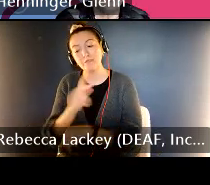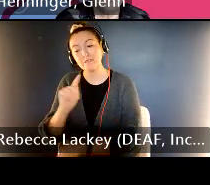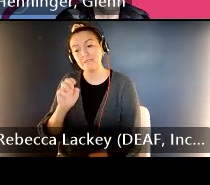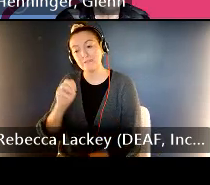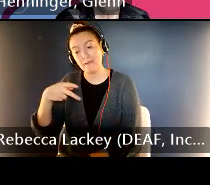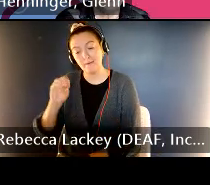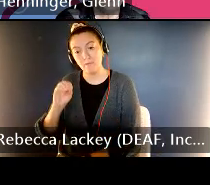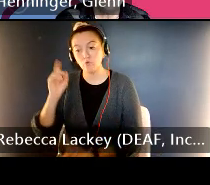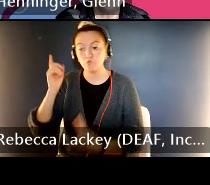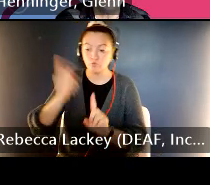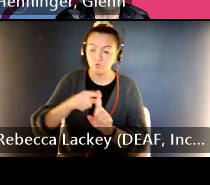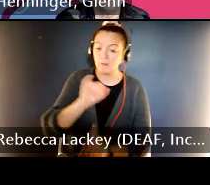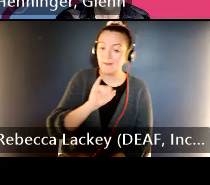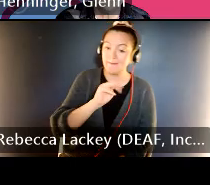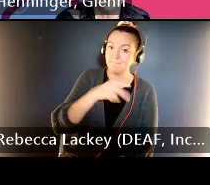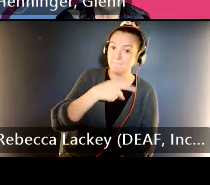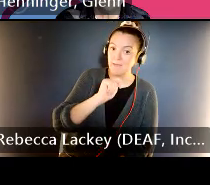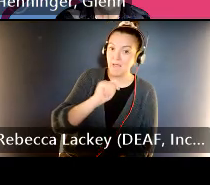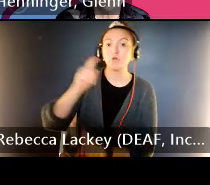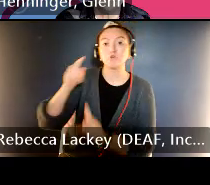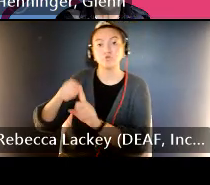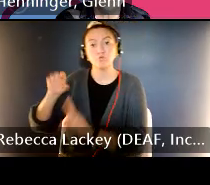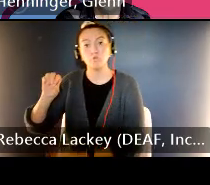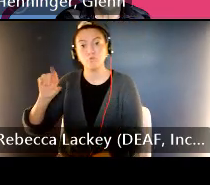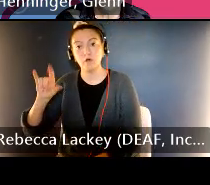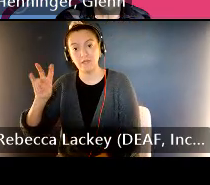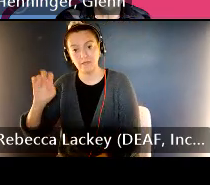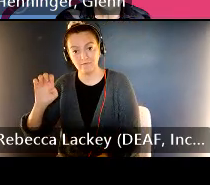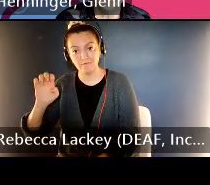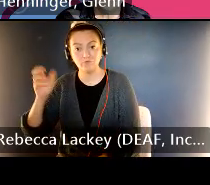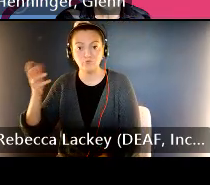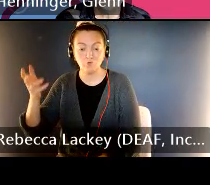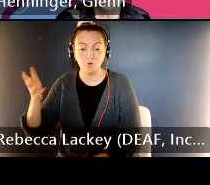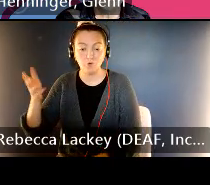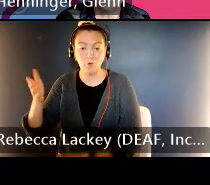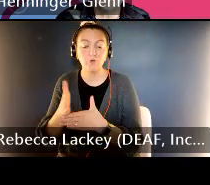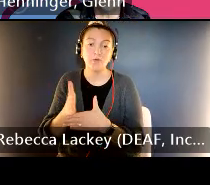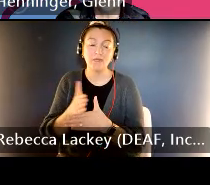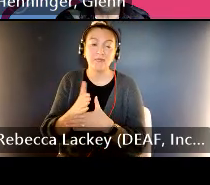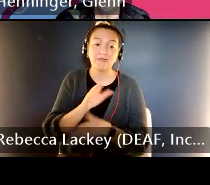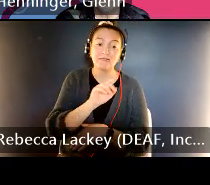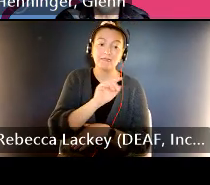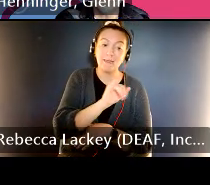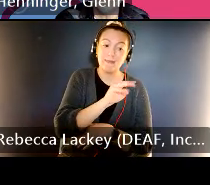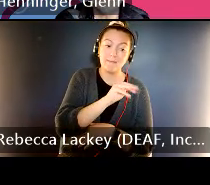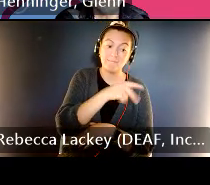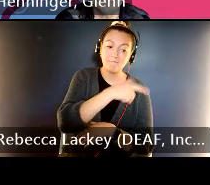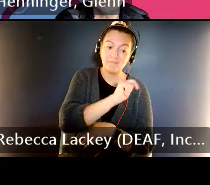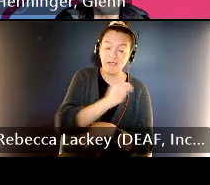Drive and then go to Olive. So between impact drive and tempo drive, we have three,